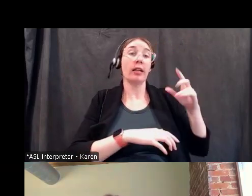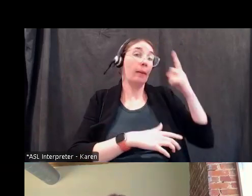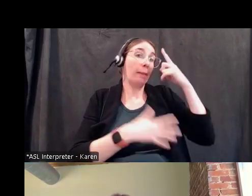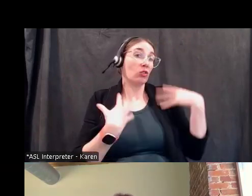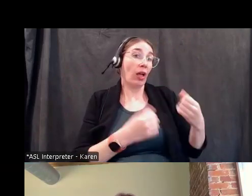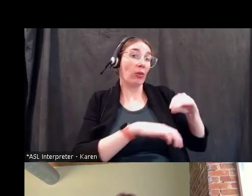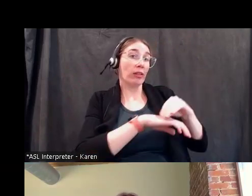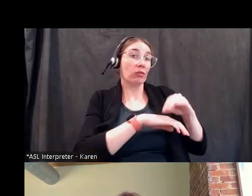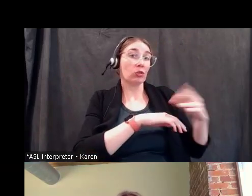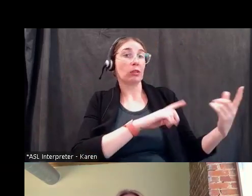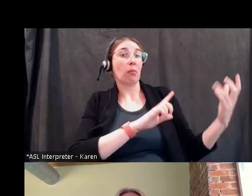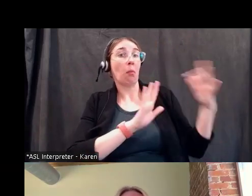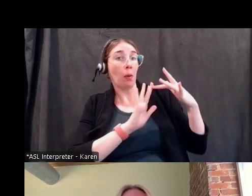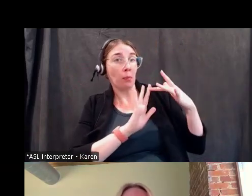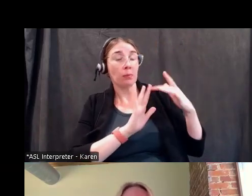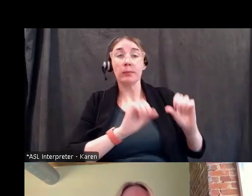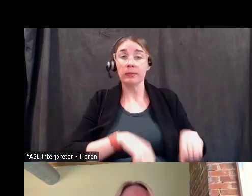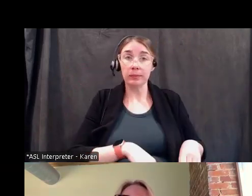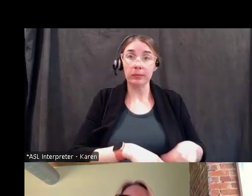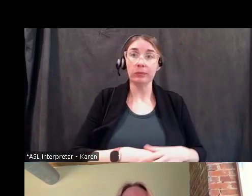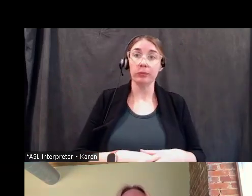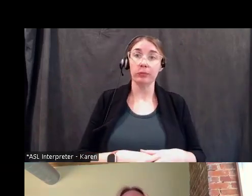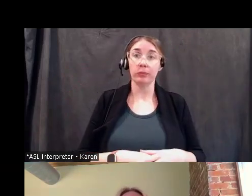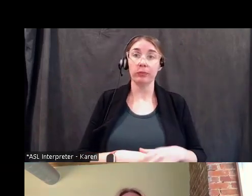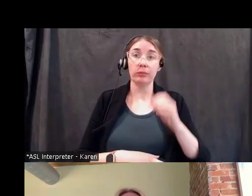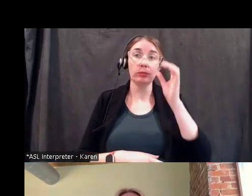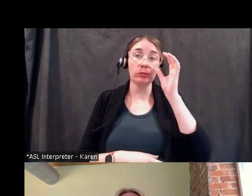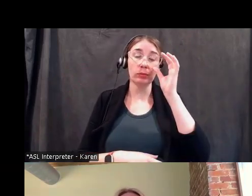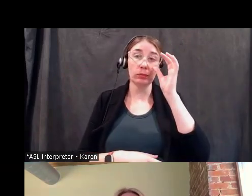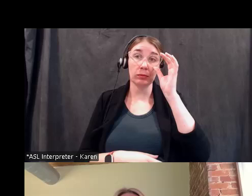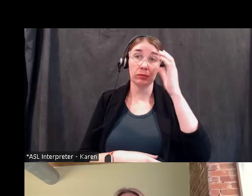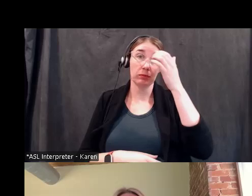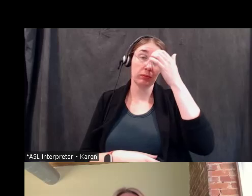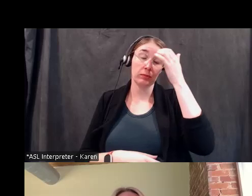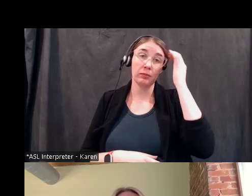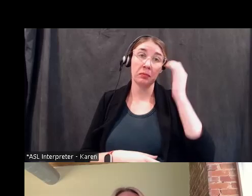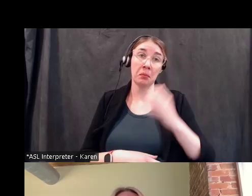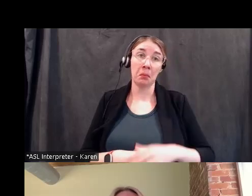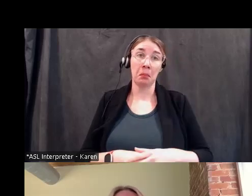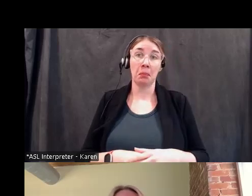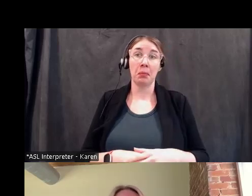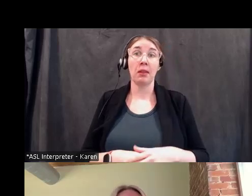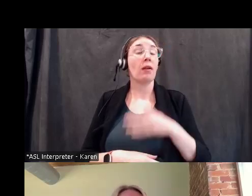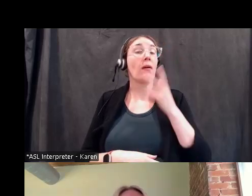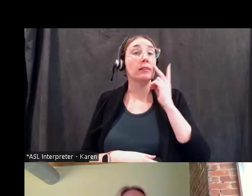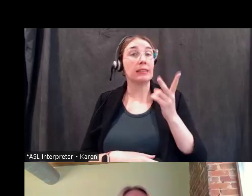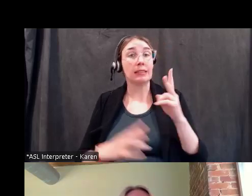to see but I have seen in the past several years about the parasports being broadcasted.